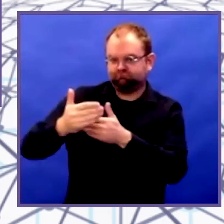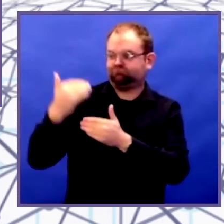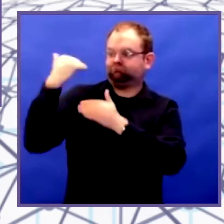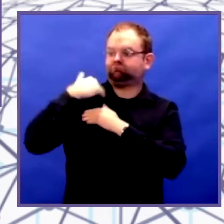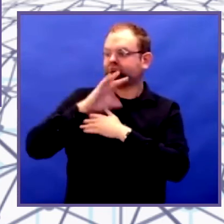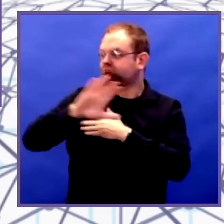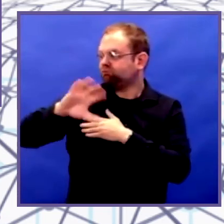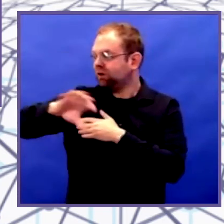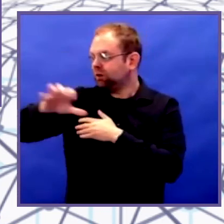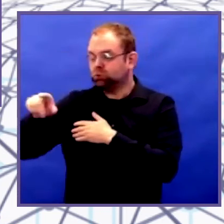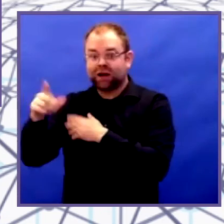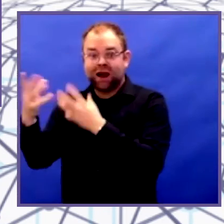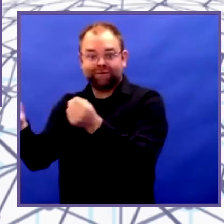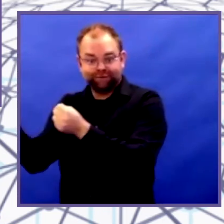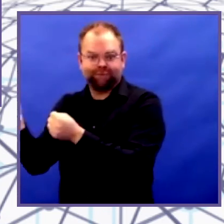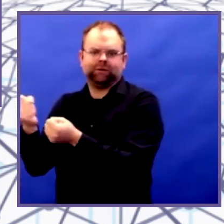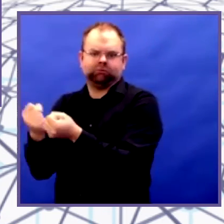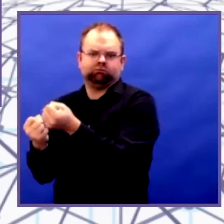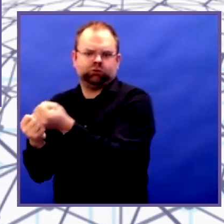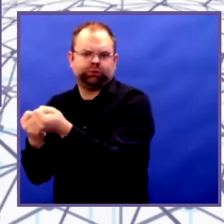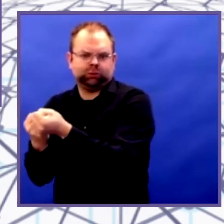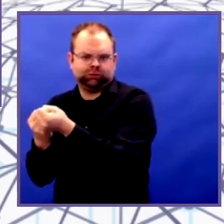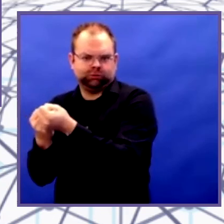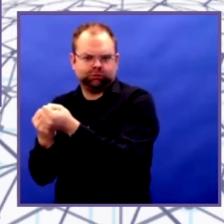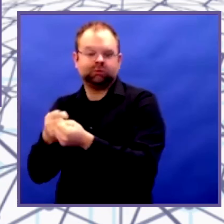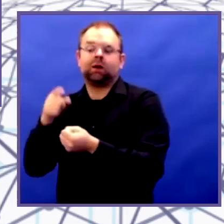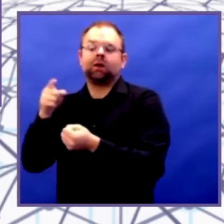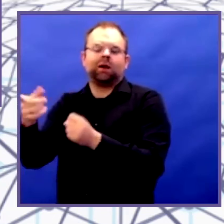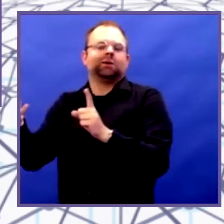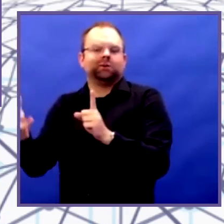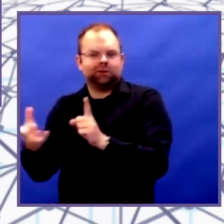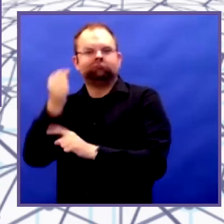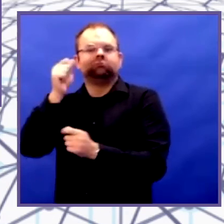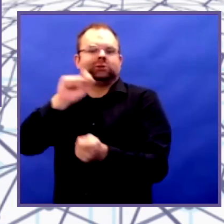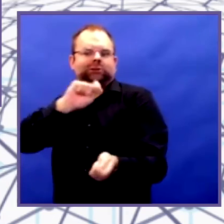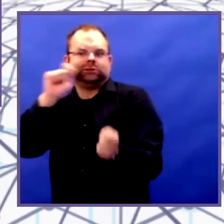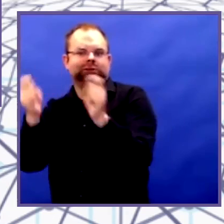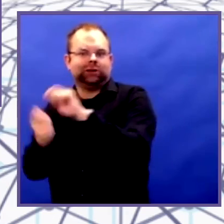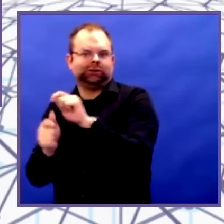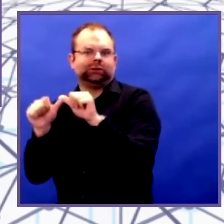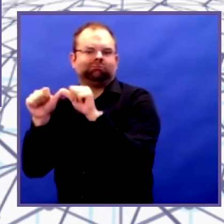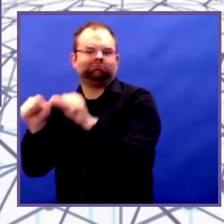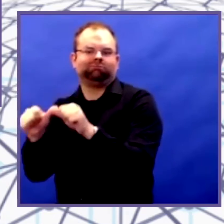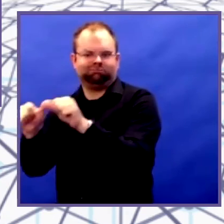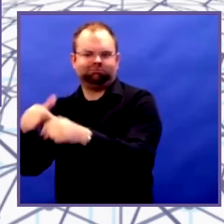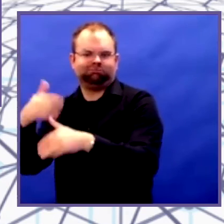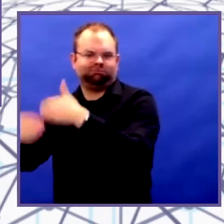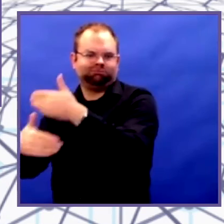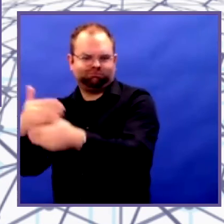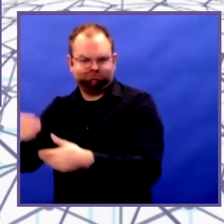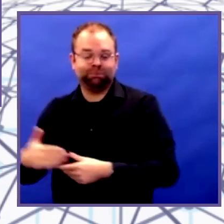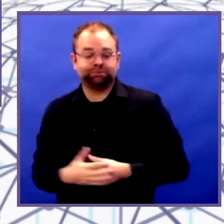before we can drop the word emerging and simply say that assistive technology is a health